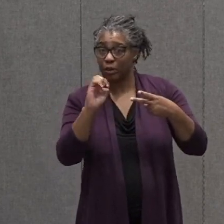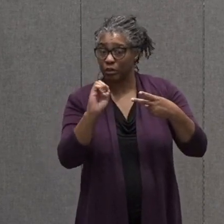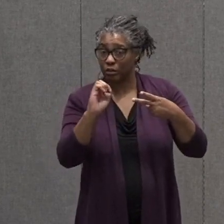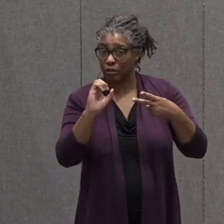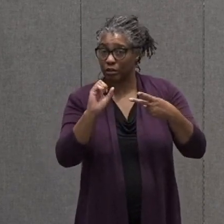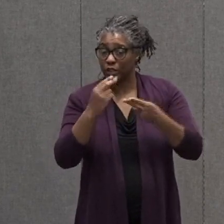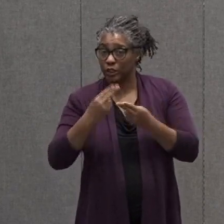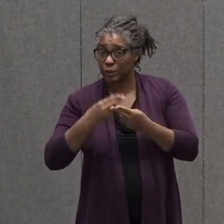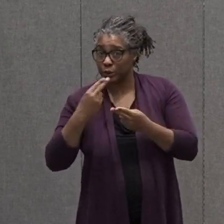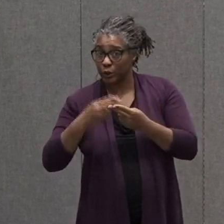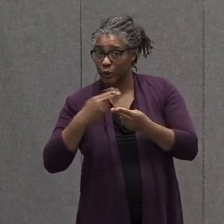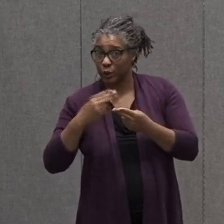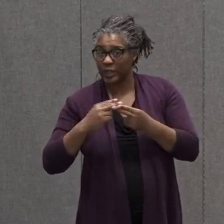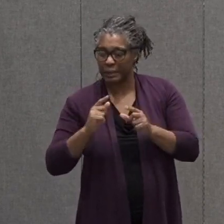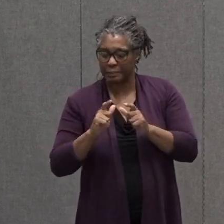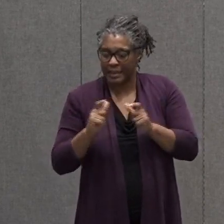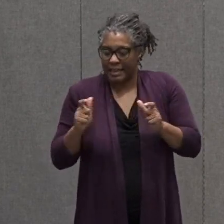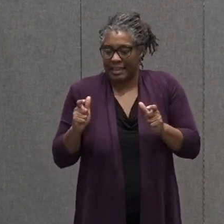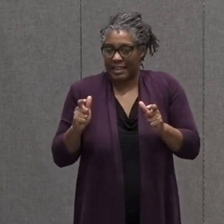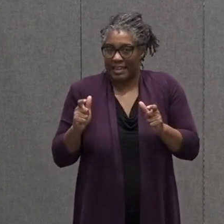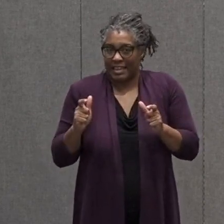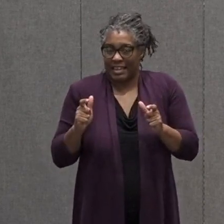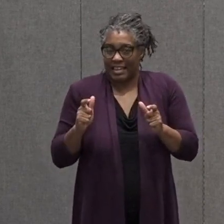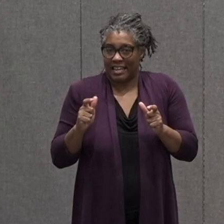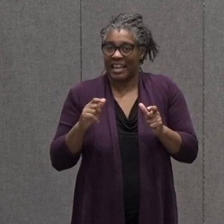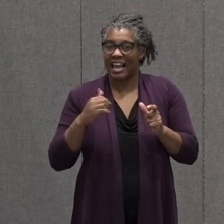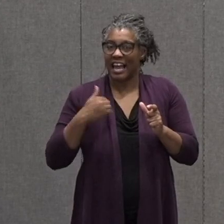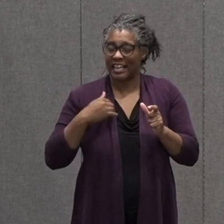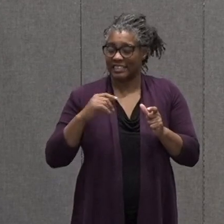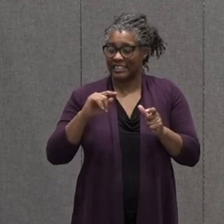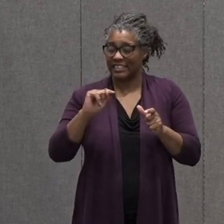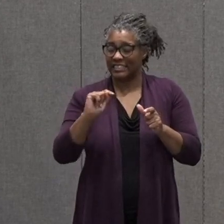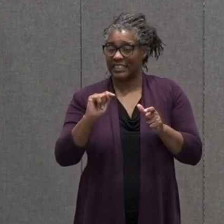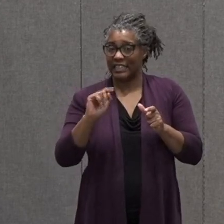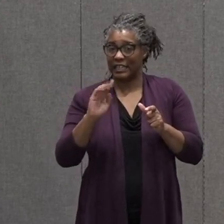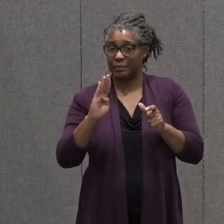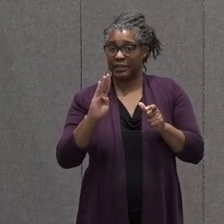and it has TPS as the tablespoon.